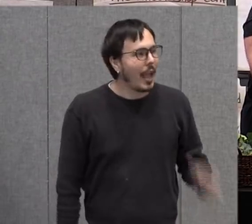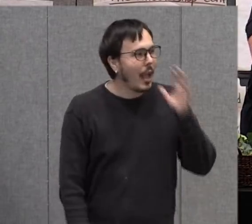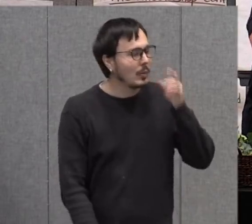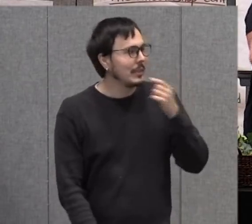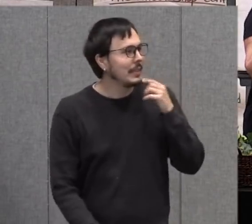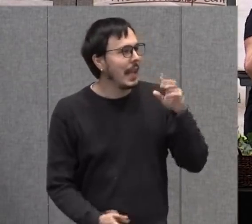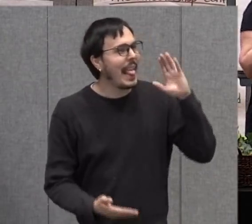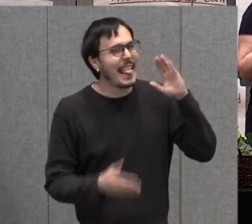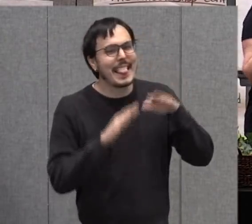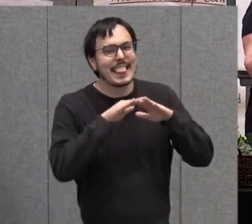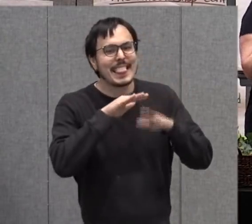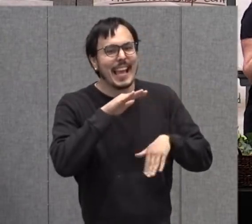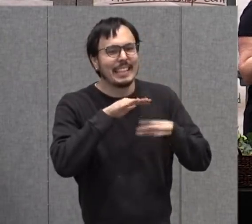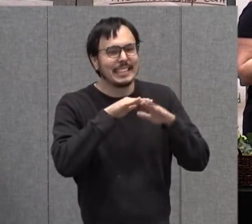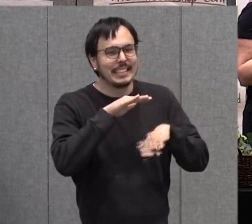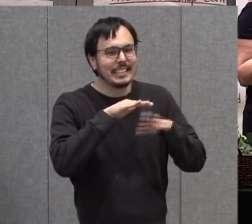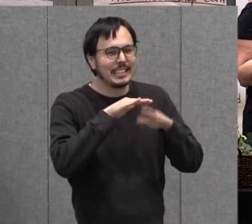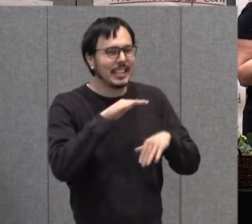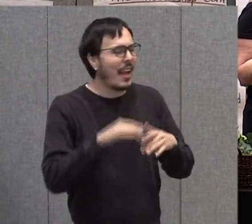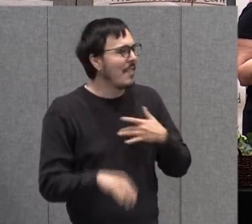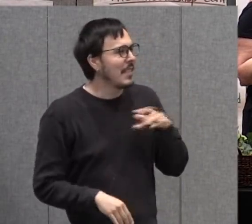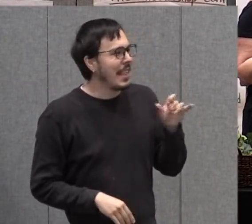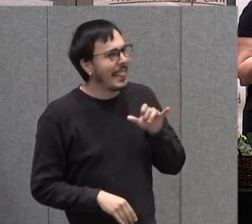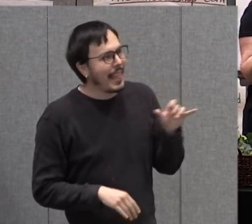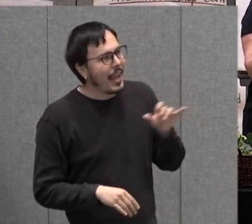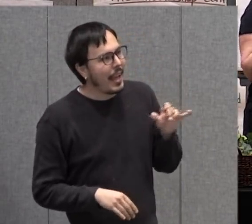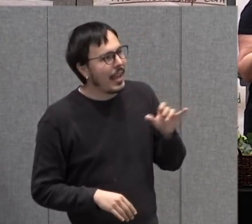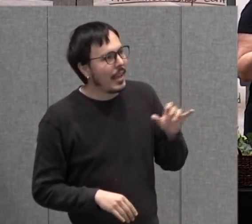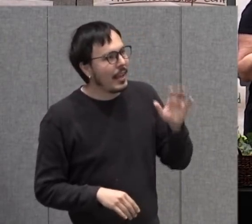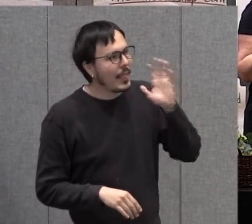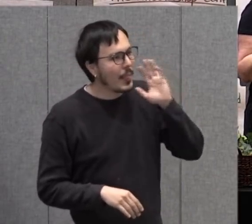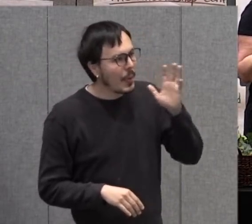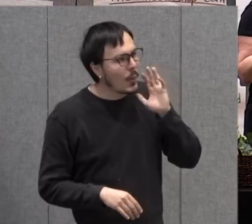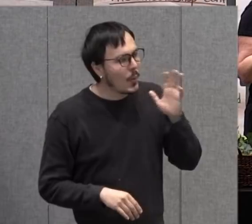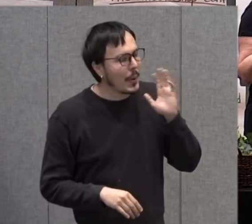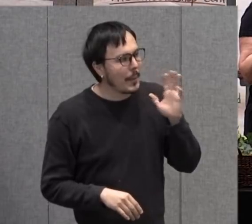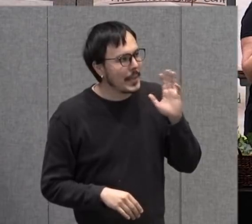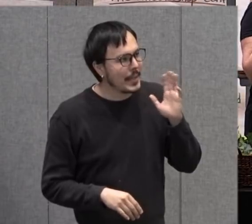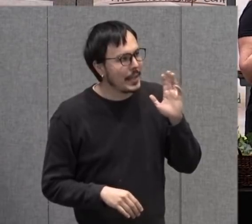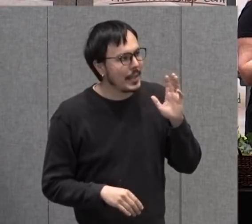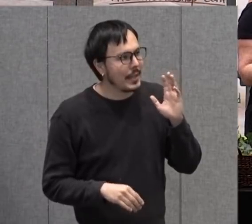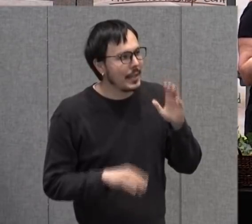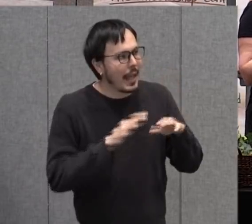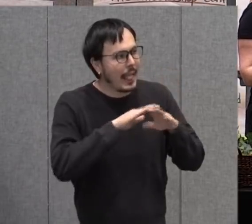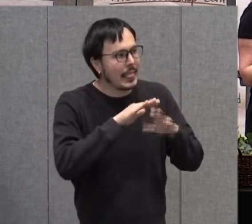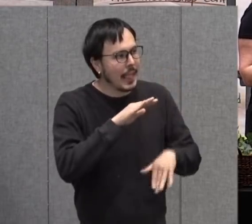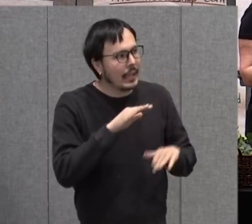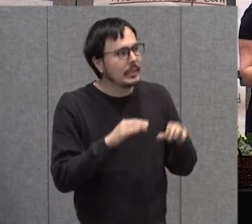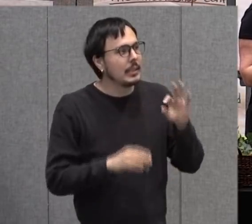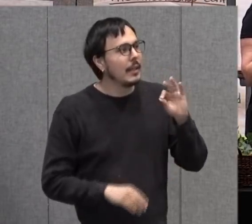I'm going to play the odds 'cause I feel like there's more, there's going to be more less face cards